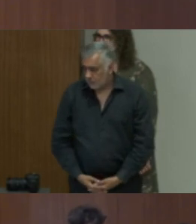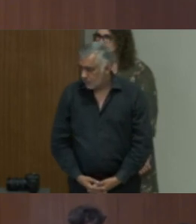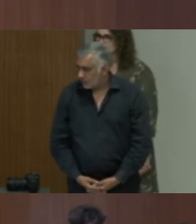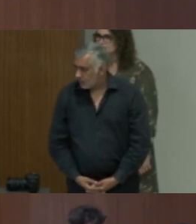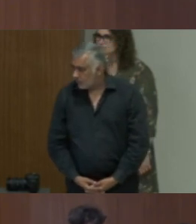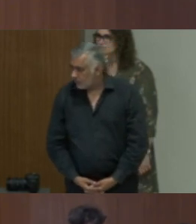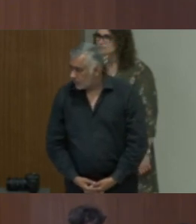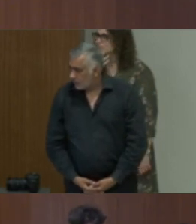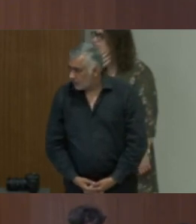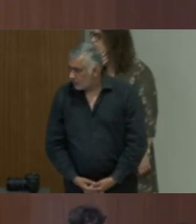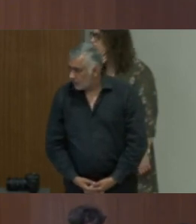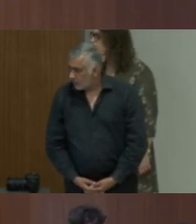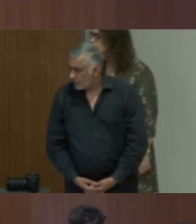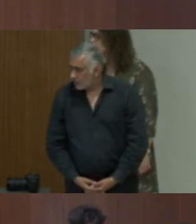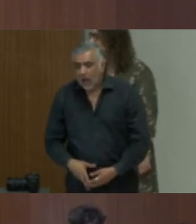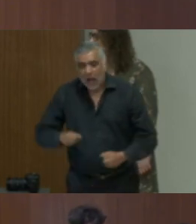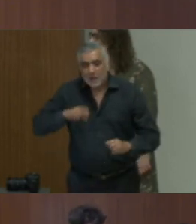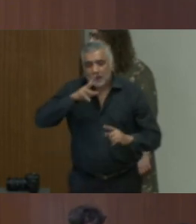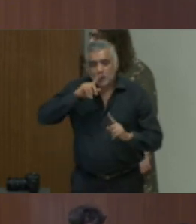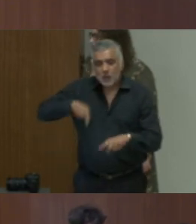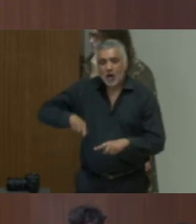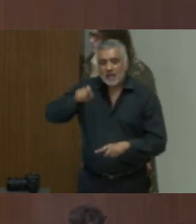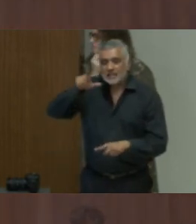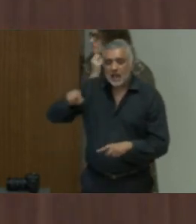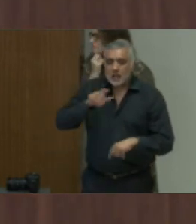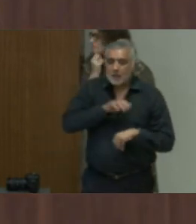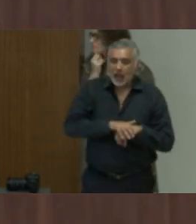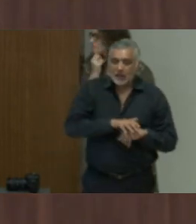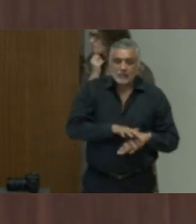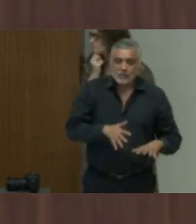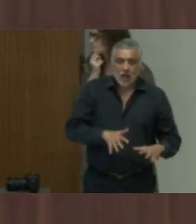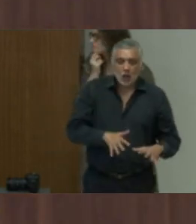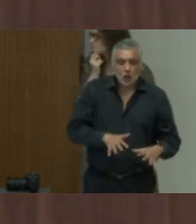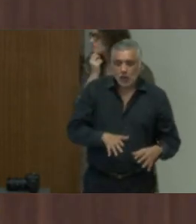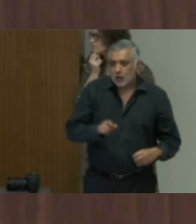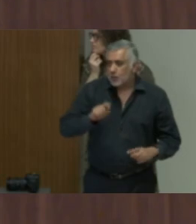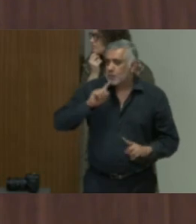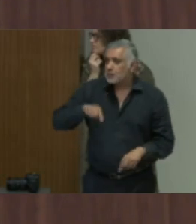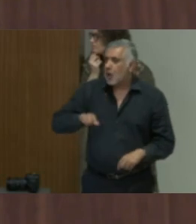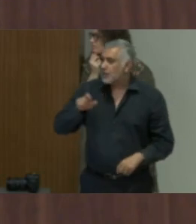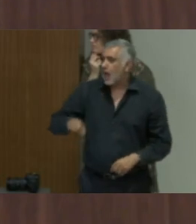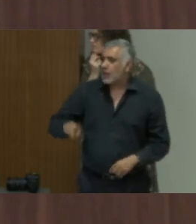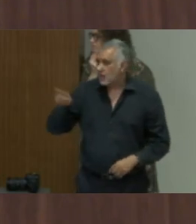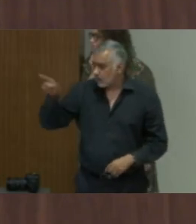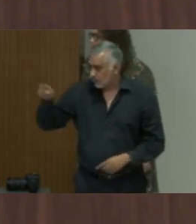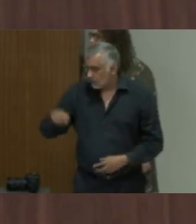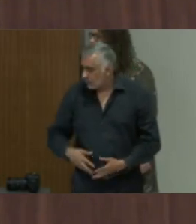Well, I speak in Italian because my English is not as good as enough to speak